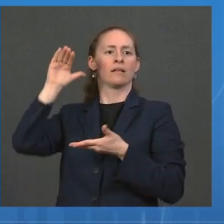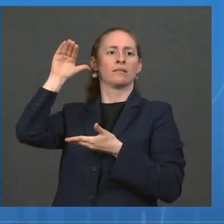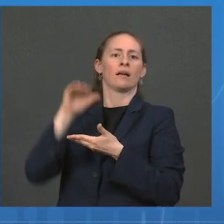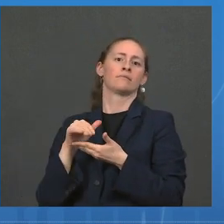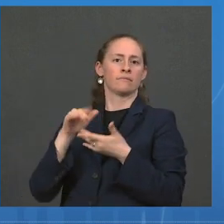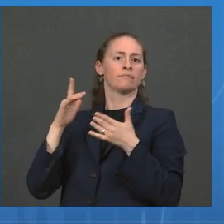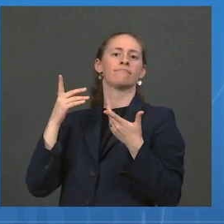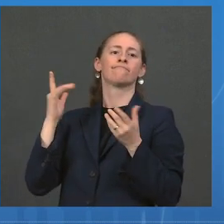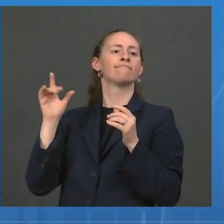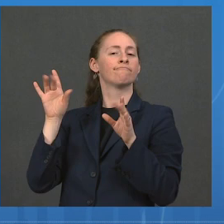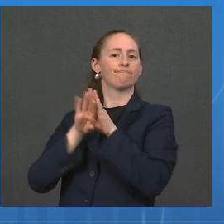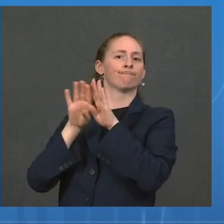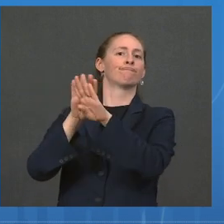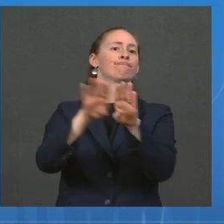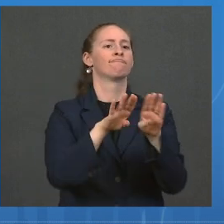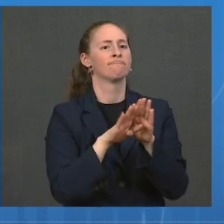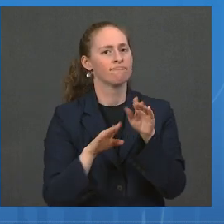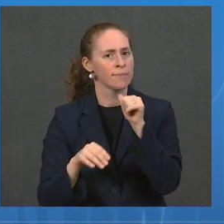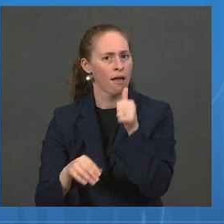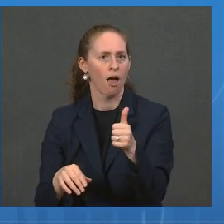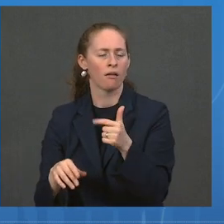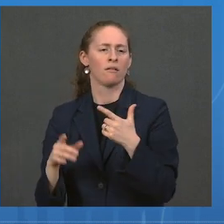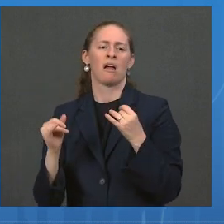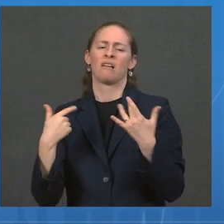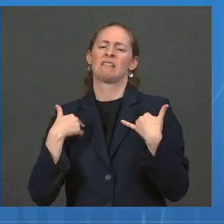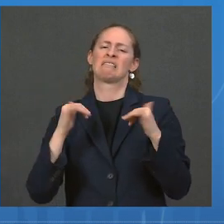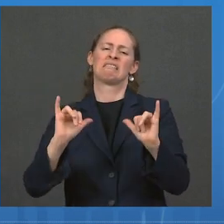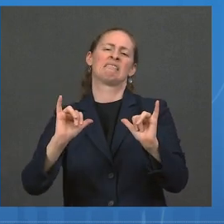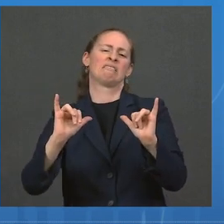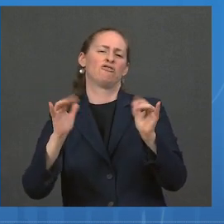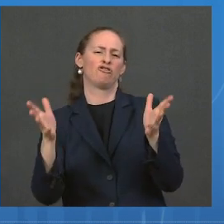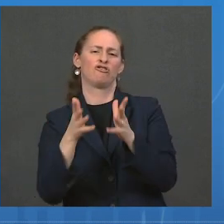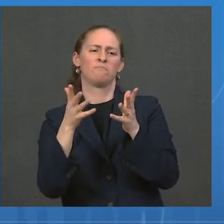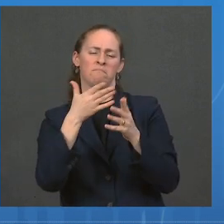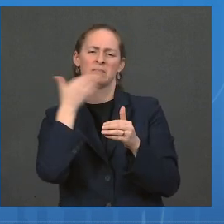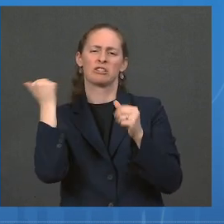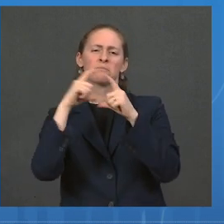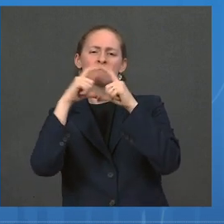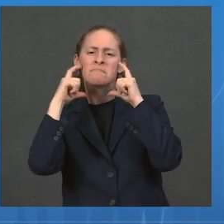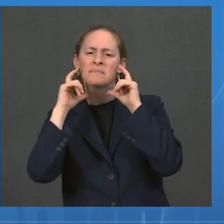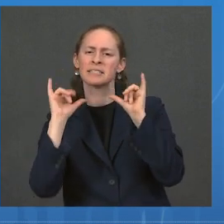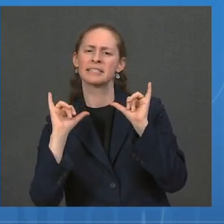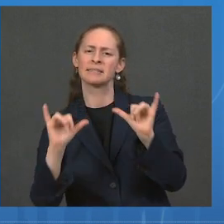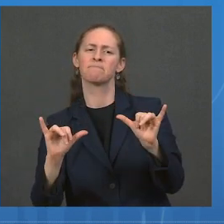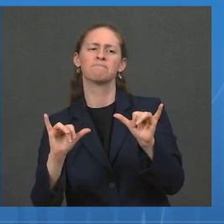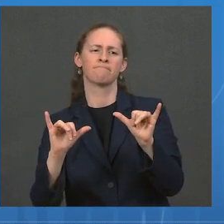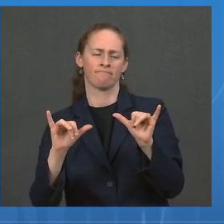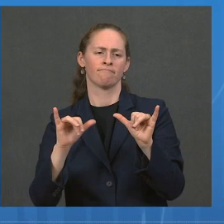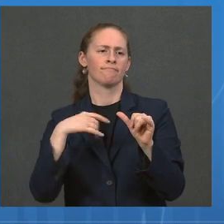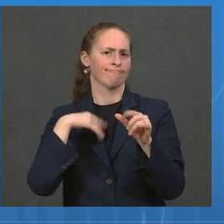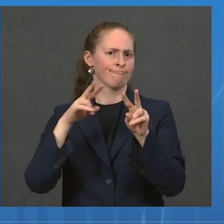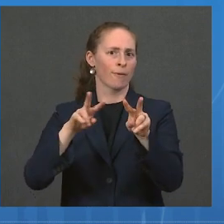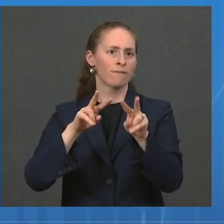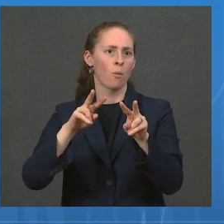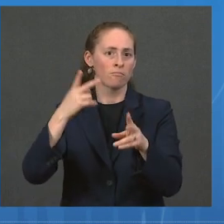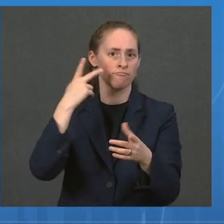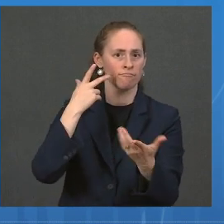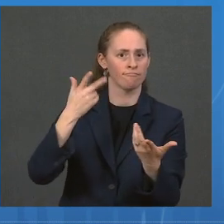in all schools for all people in those schools. And we will look forward to scaling up pediatric vaccination during this period of time.